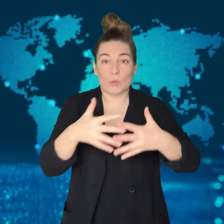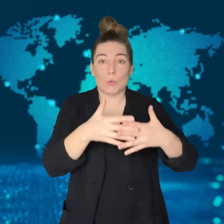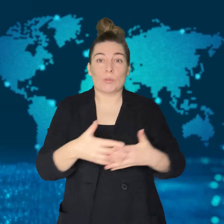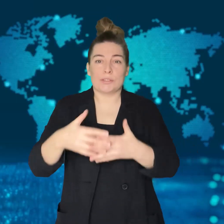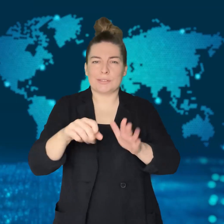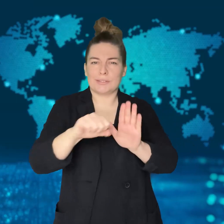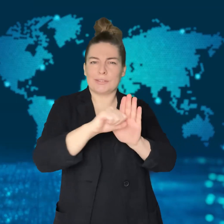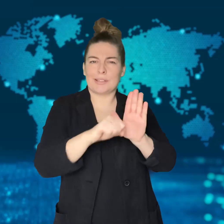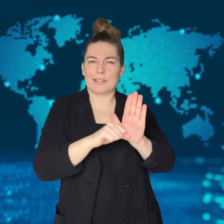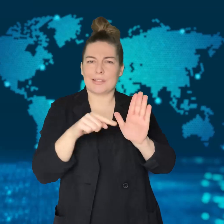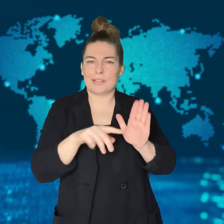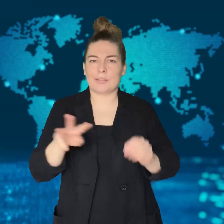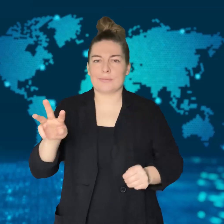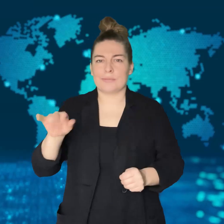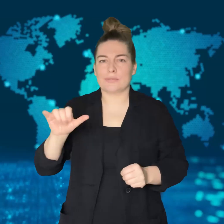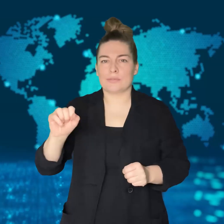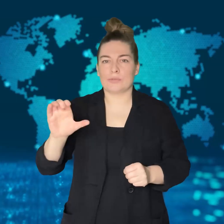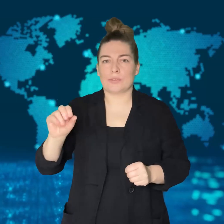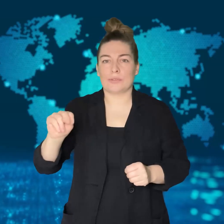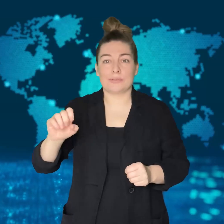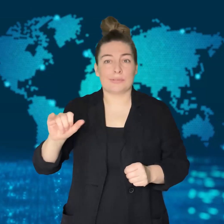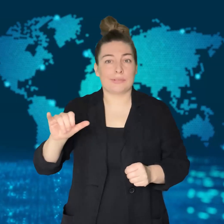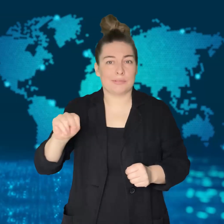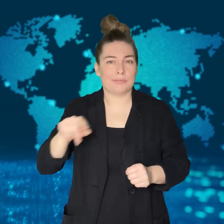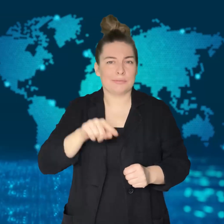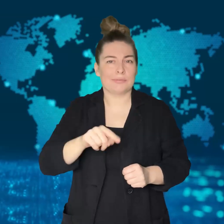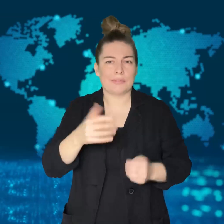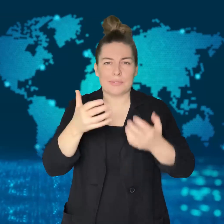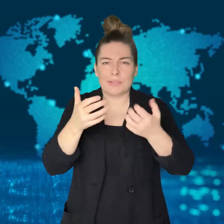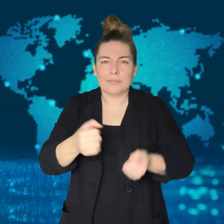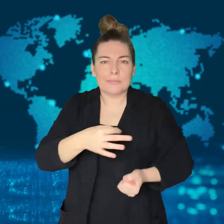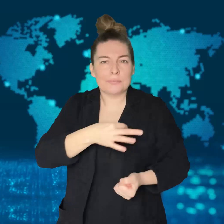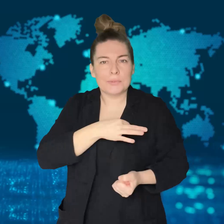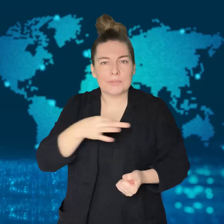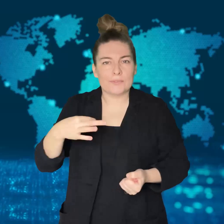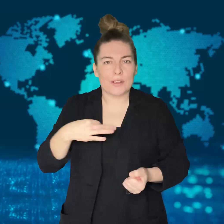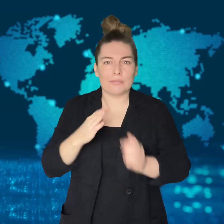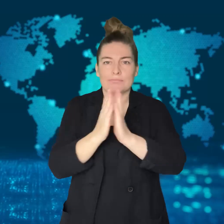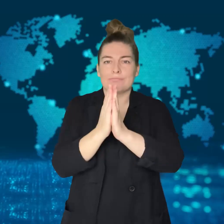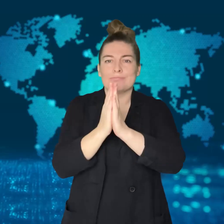[MONIKA]: A shooter opened fire at a Christian school